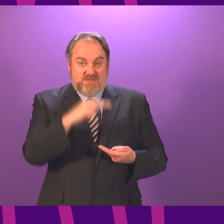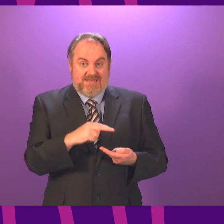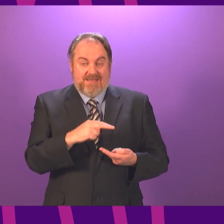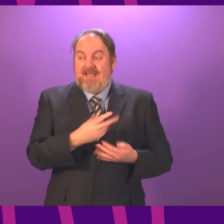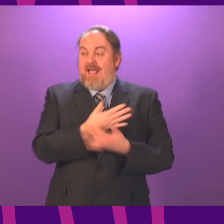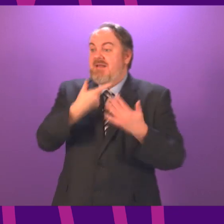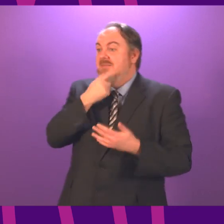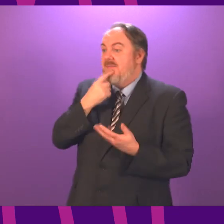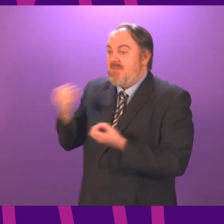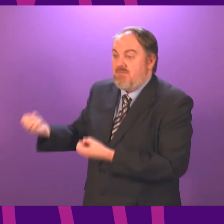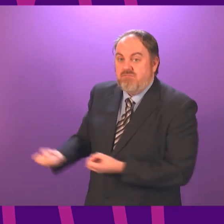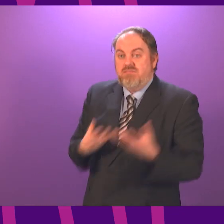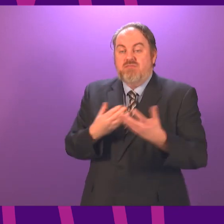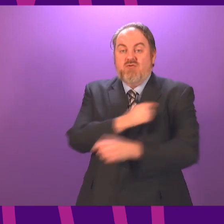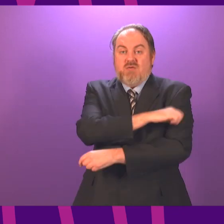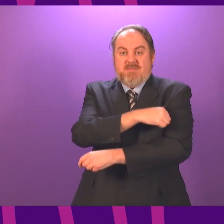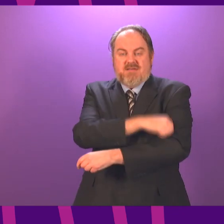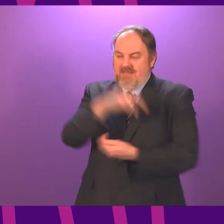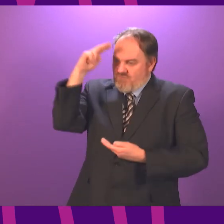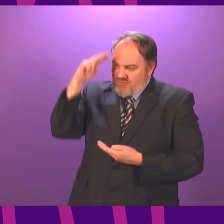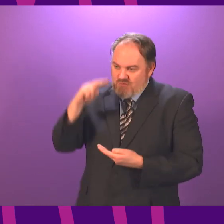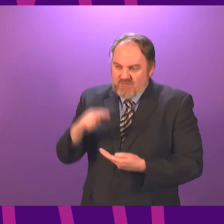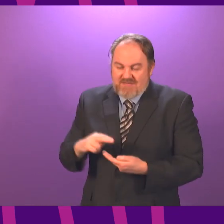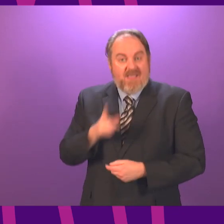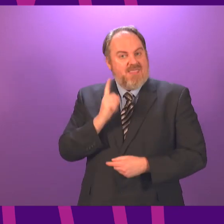objective of the first phase of the vaccination programme. However, if the virus is still